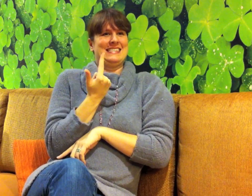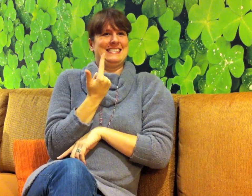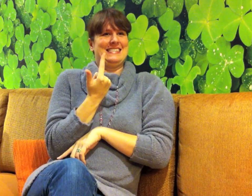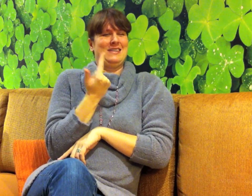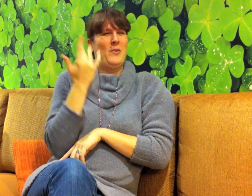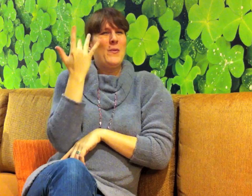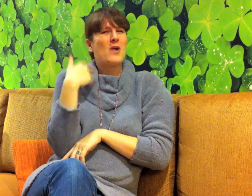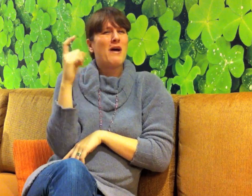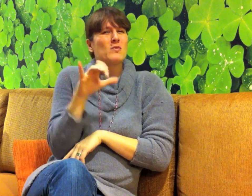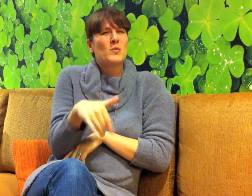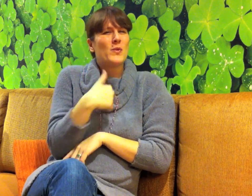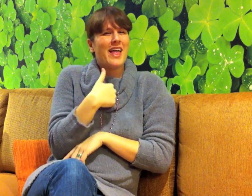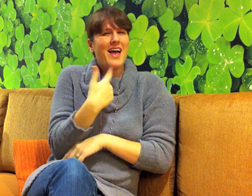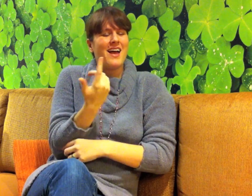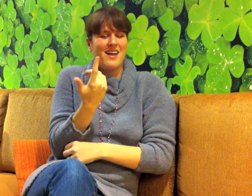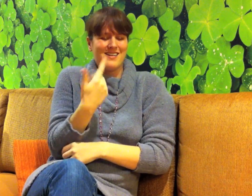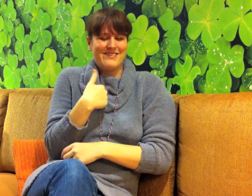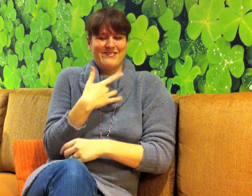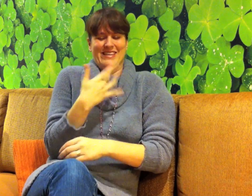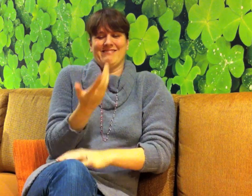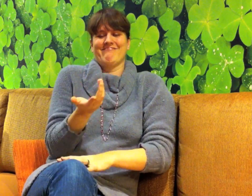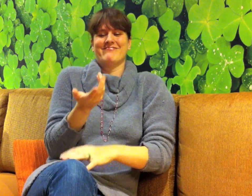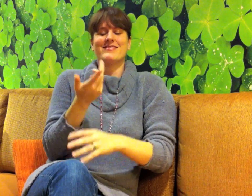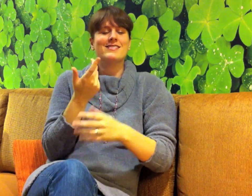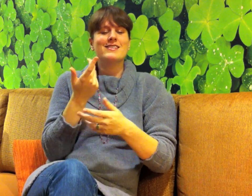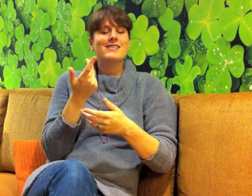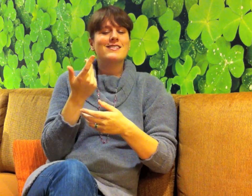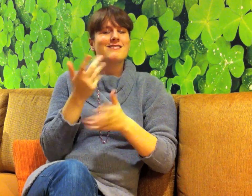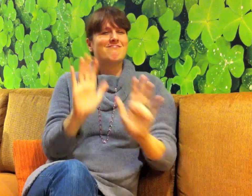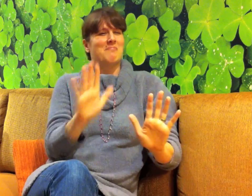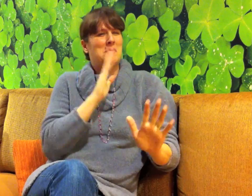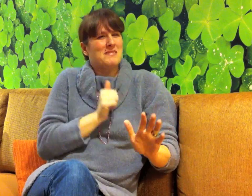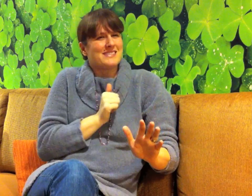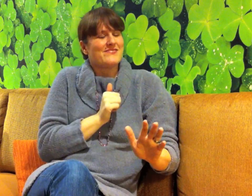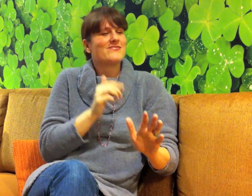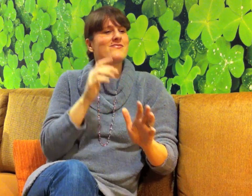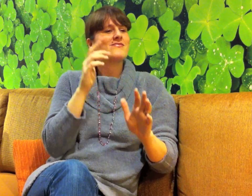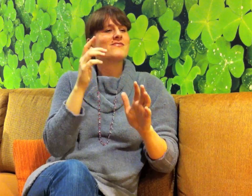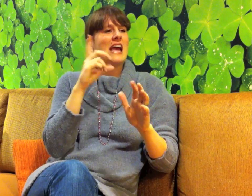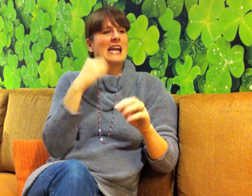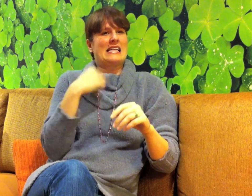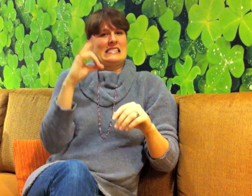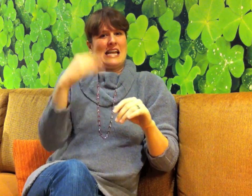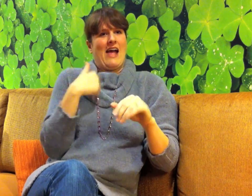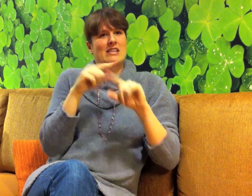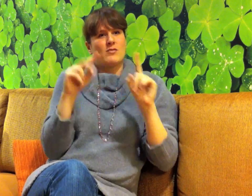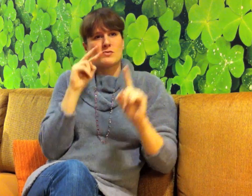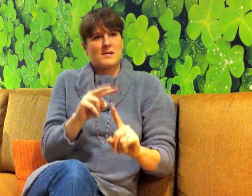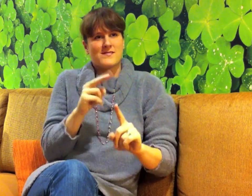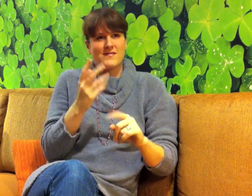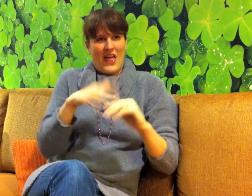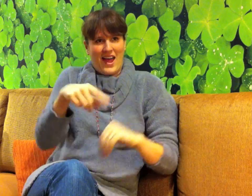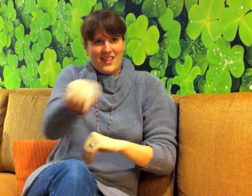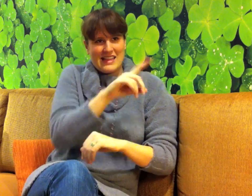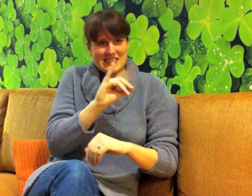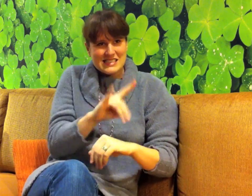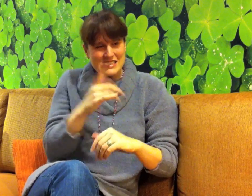Why did I do that? I told myself, “Be myself.” Yes, I did have a different perspective than they did.